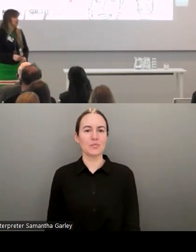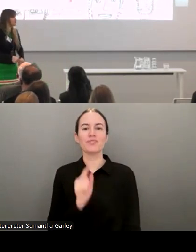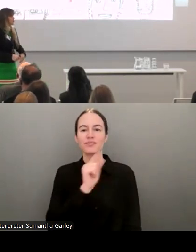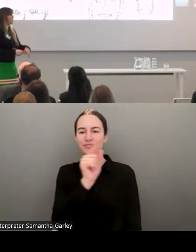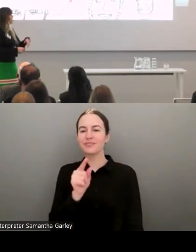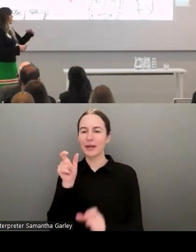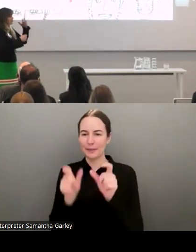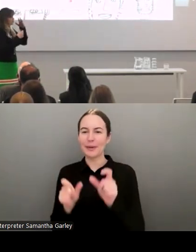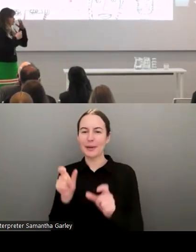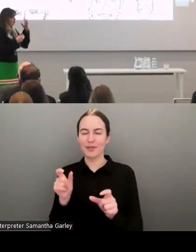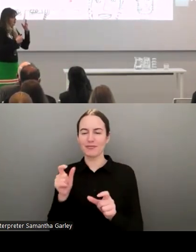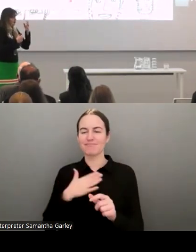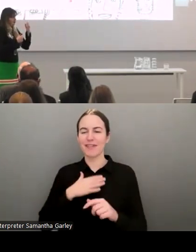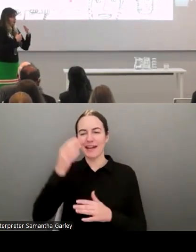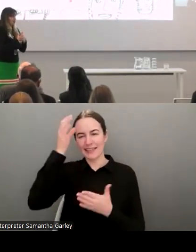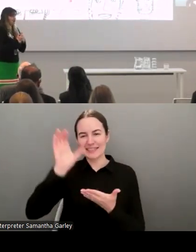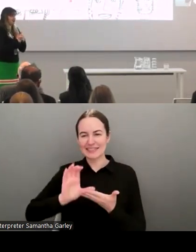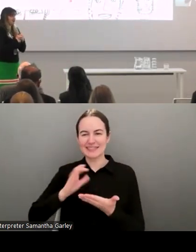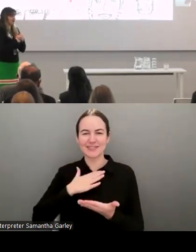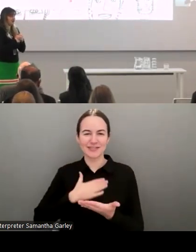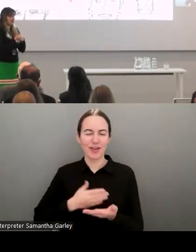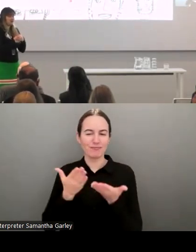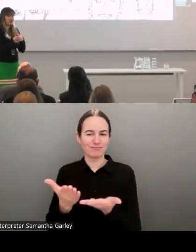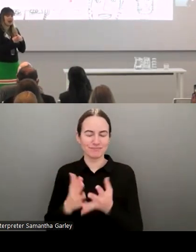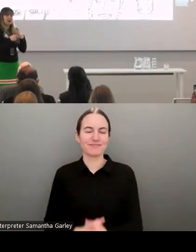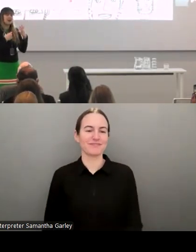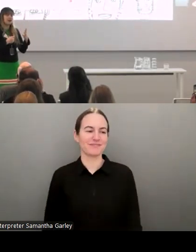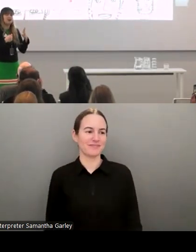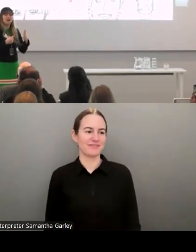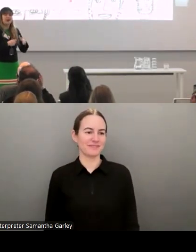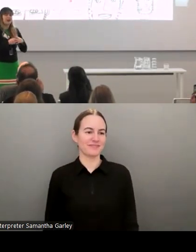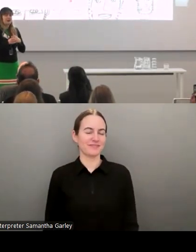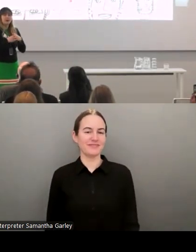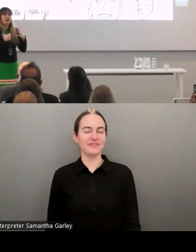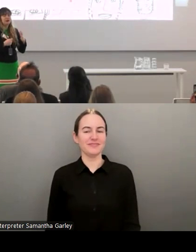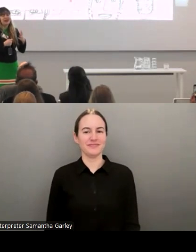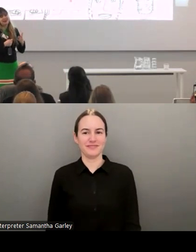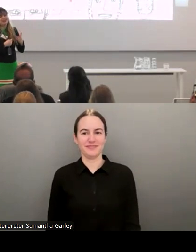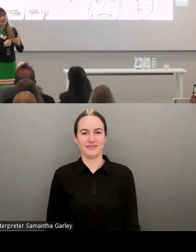because I just wanted to, I wanted to put two lines under that.